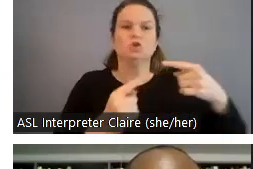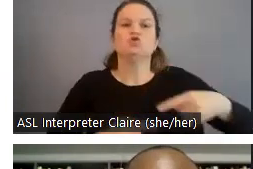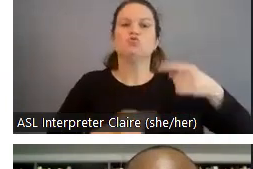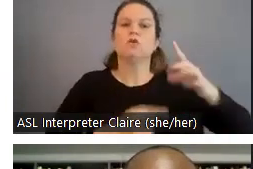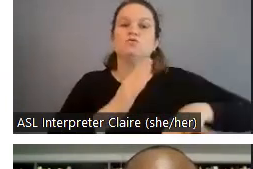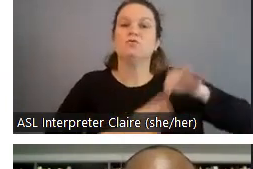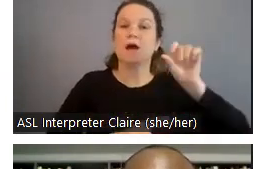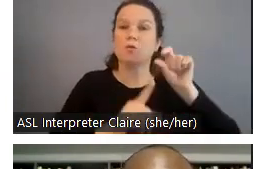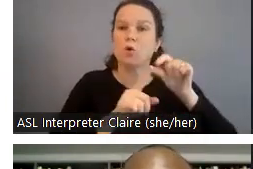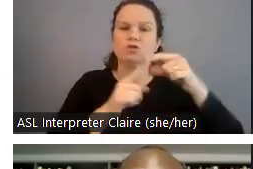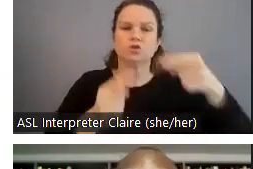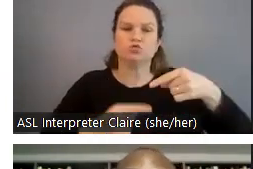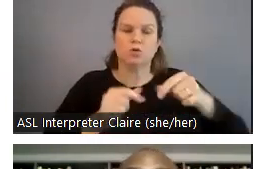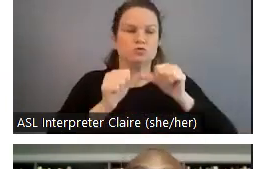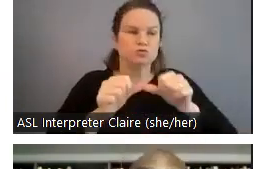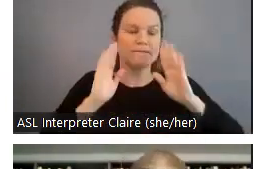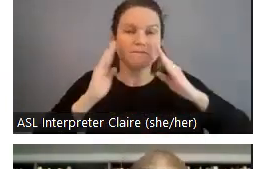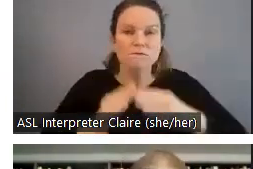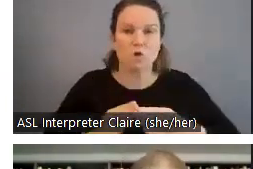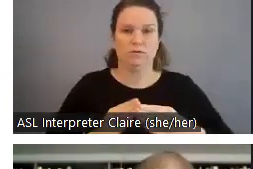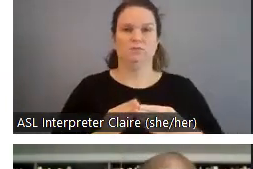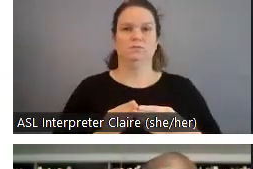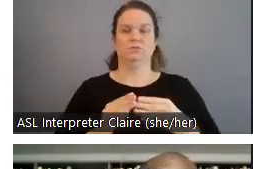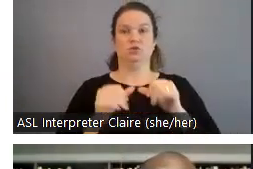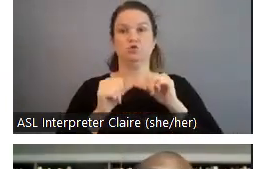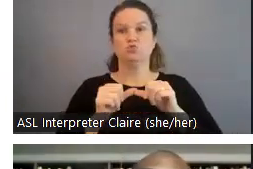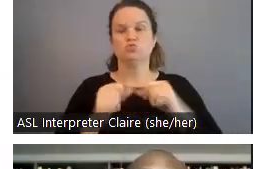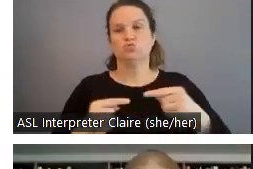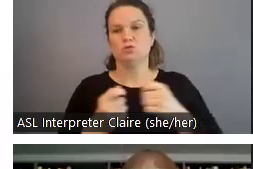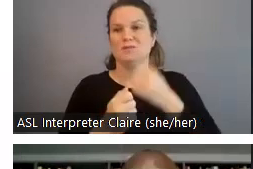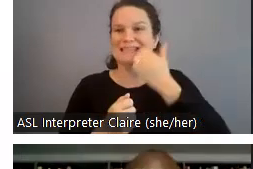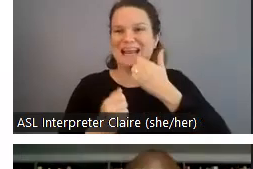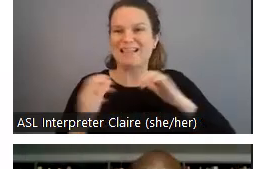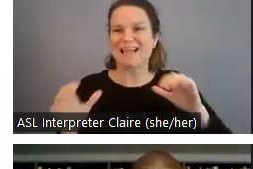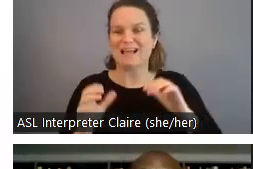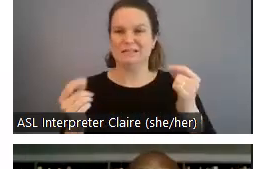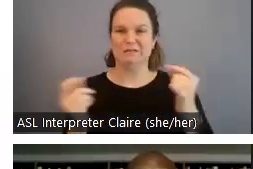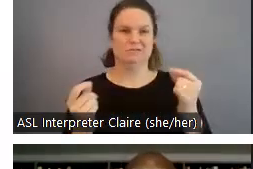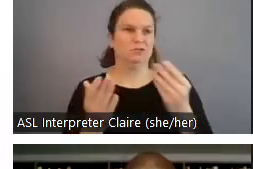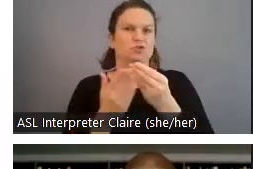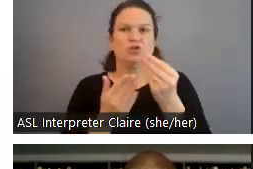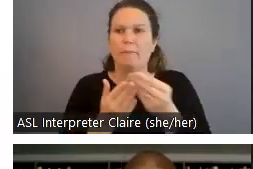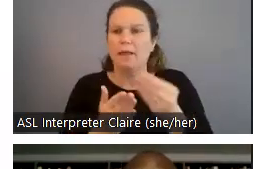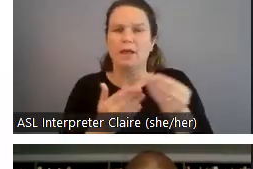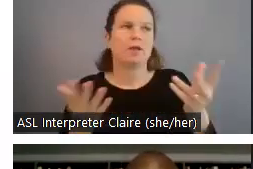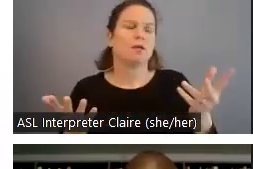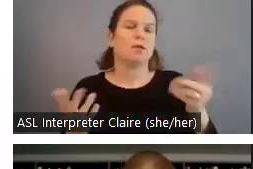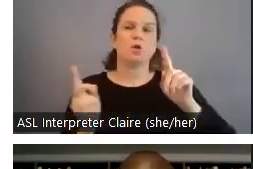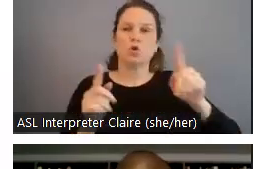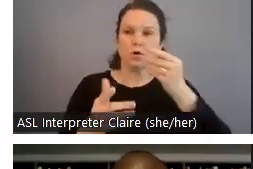also having difficulty doing her instrumental activities of daily living. And so those are activities like shopping, going